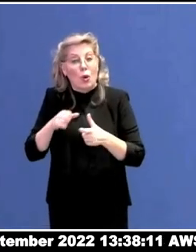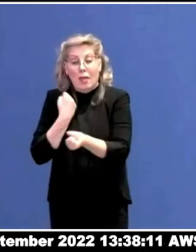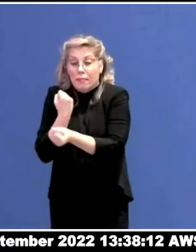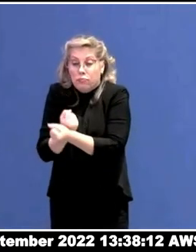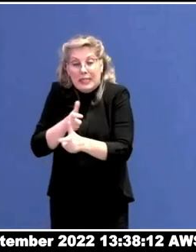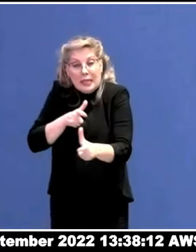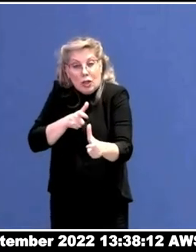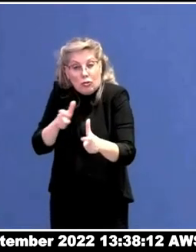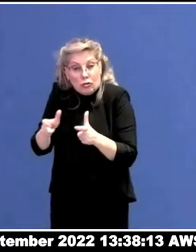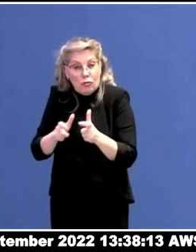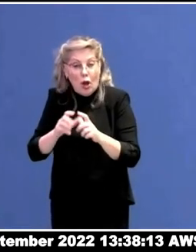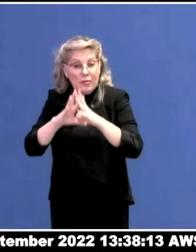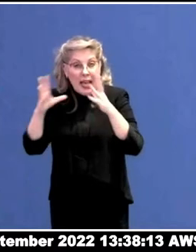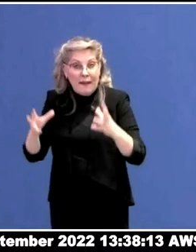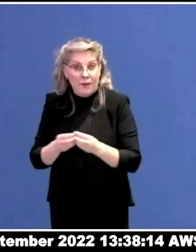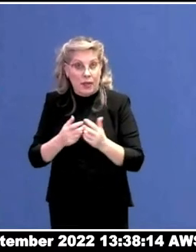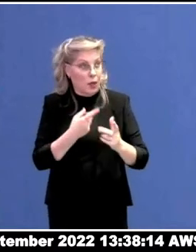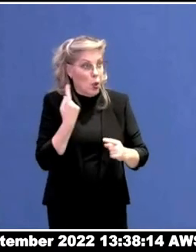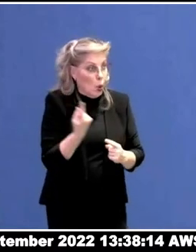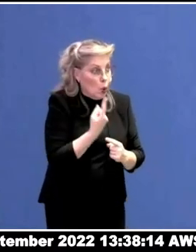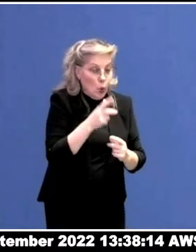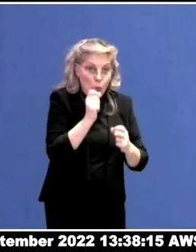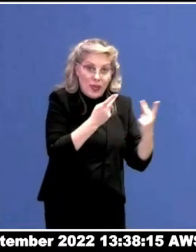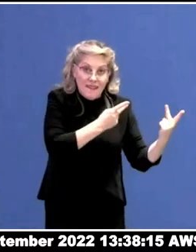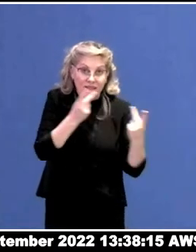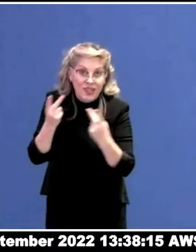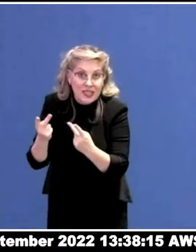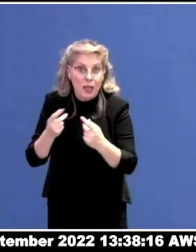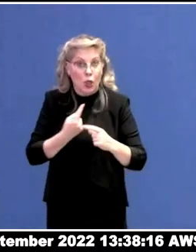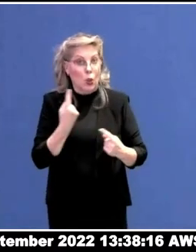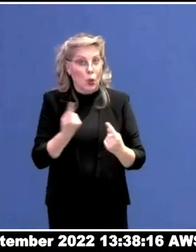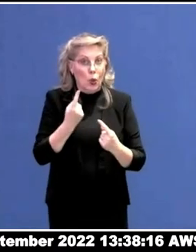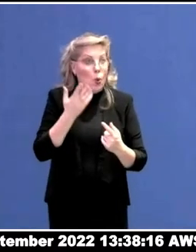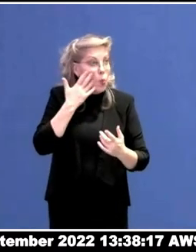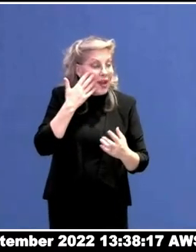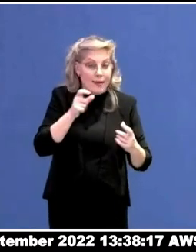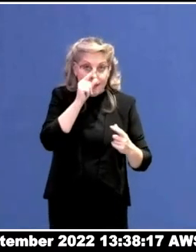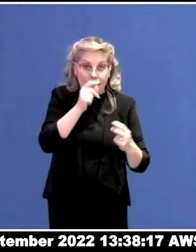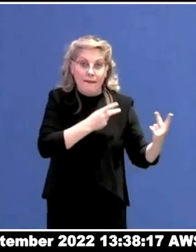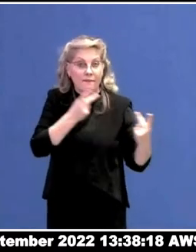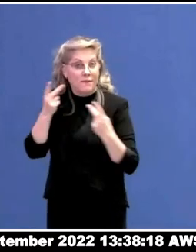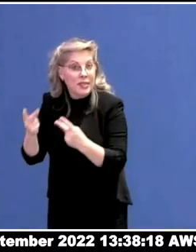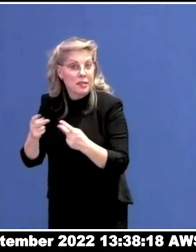can't do. So, it's very much a surveillance carceral model where the NGO can't actually